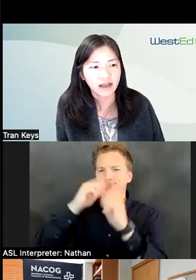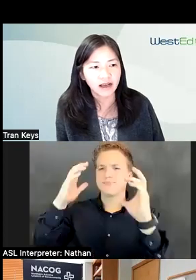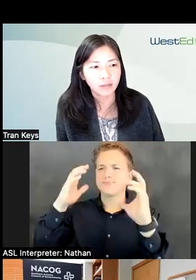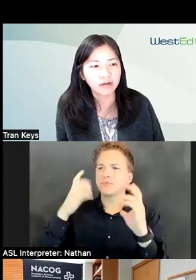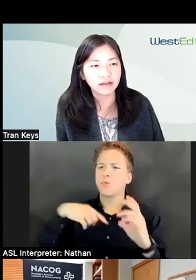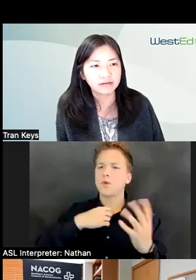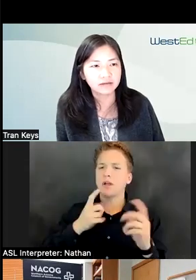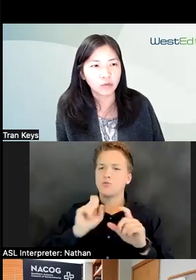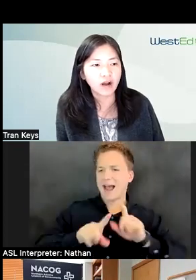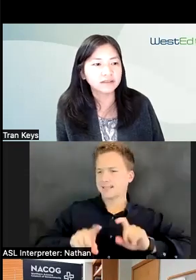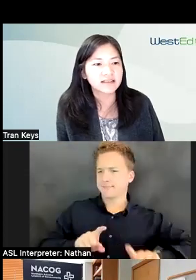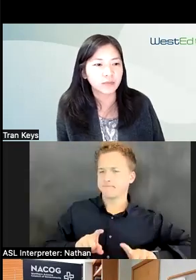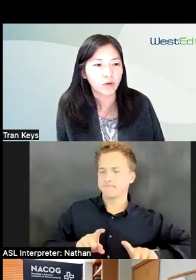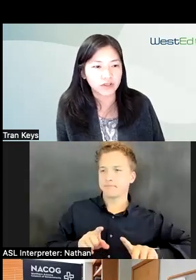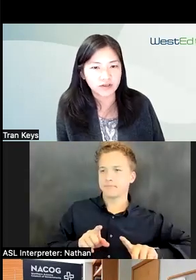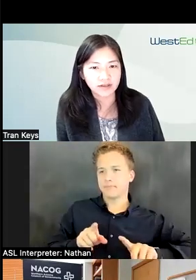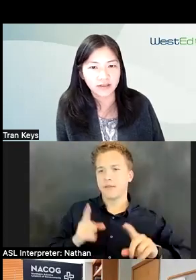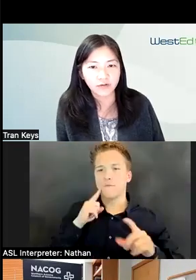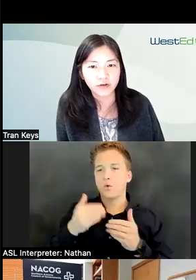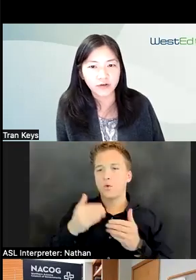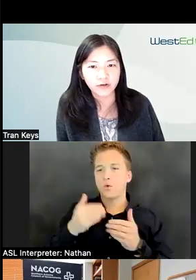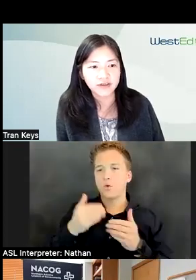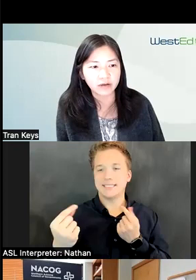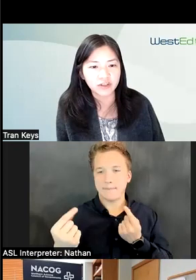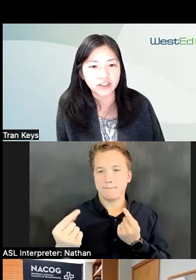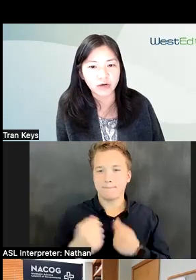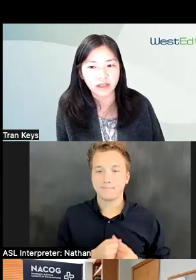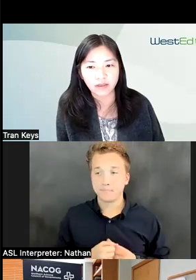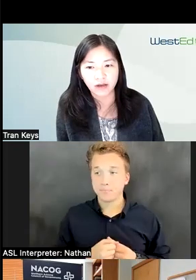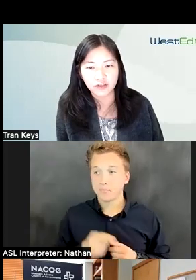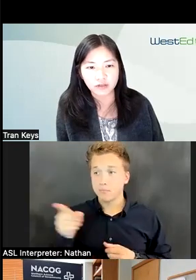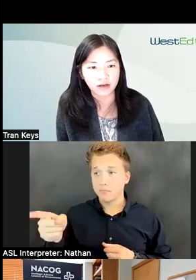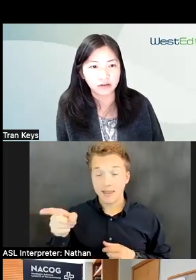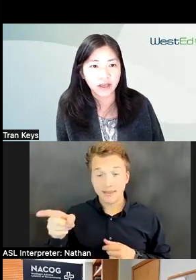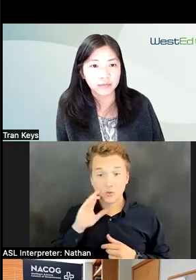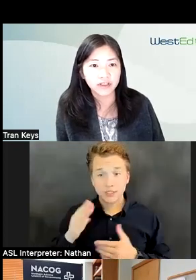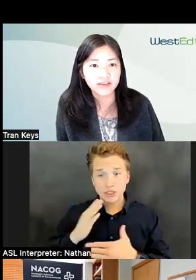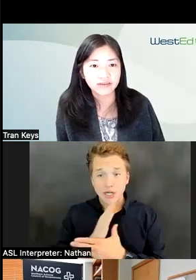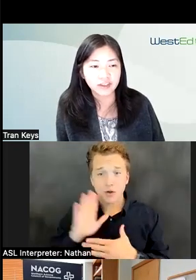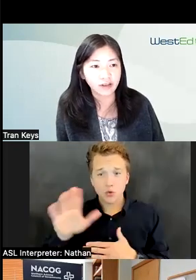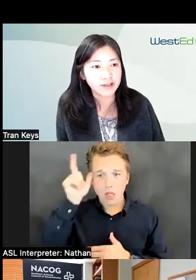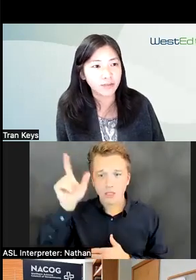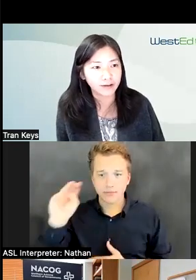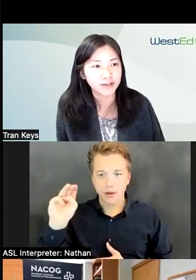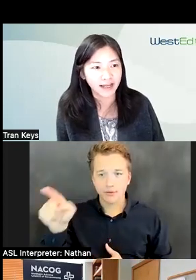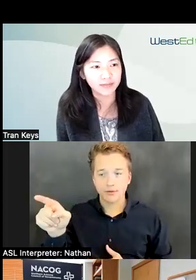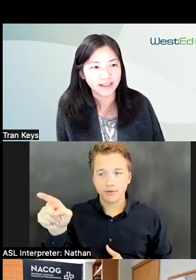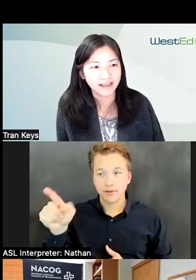about what we call next step questions. The first one is about sharing the logic model, because the logic model should not be—the